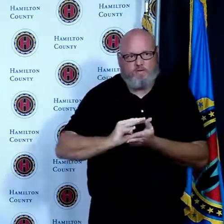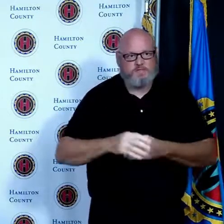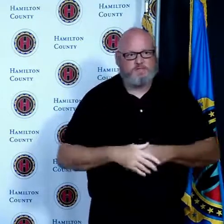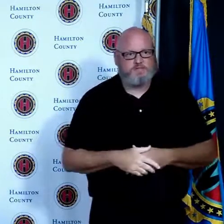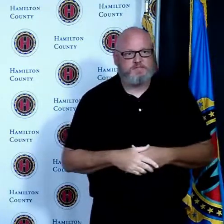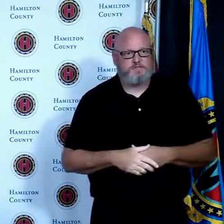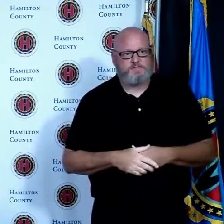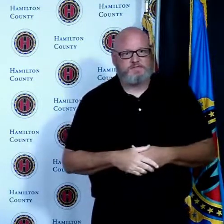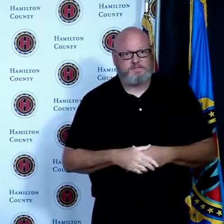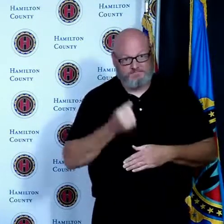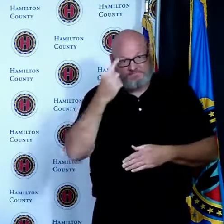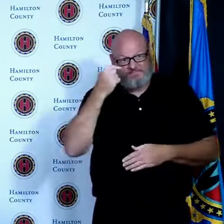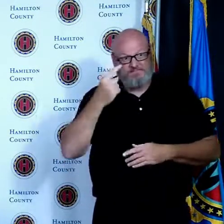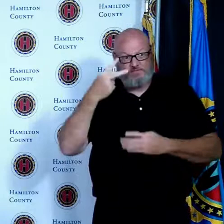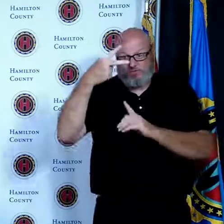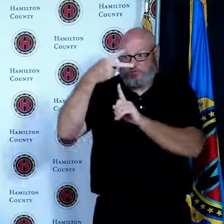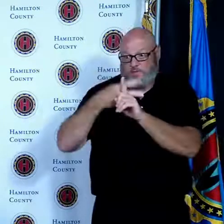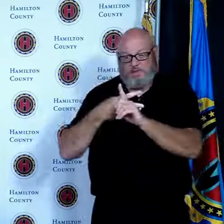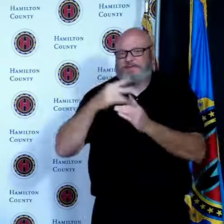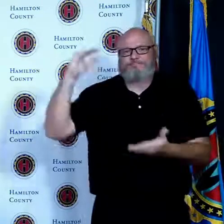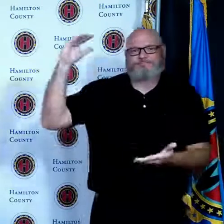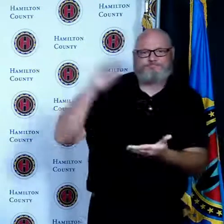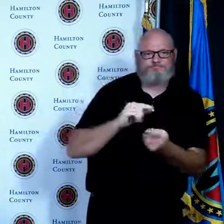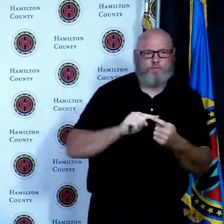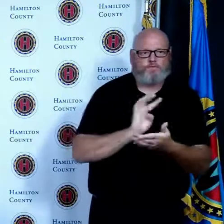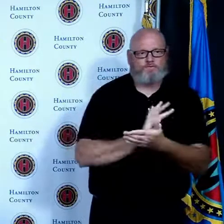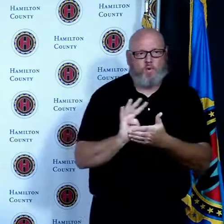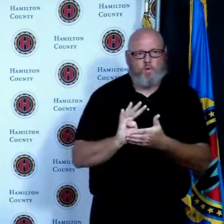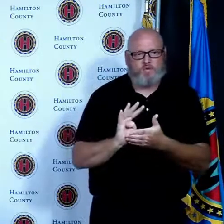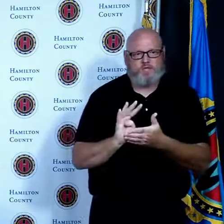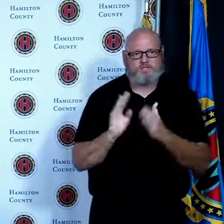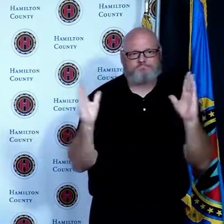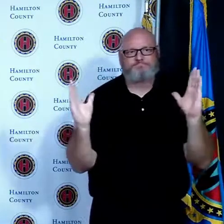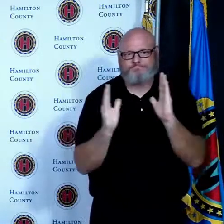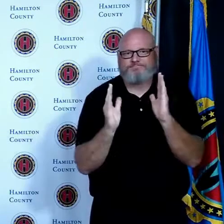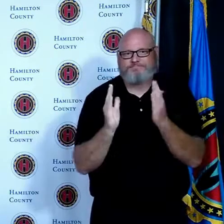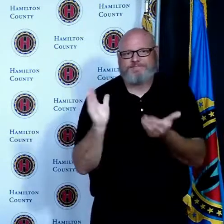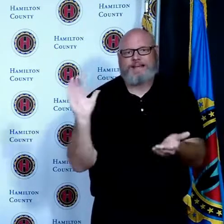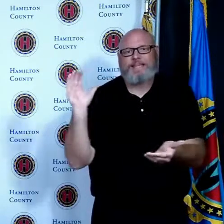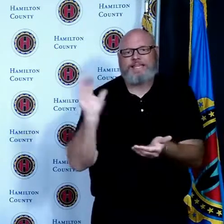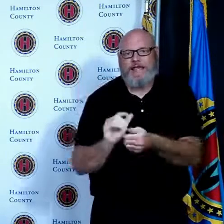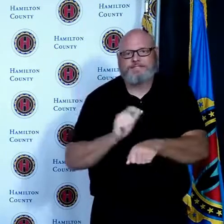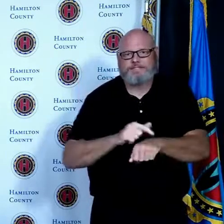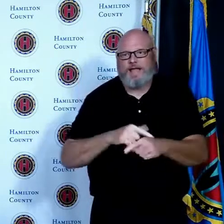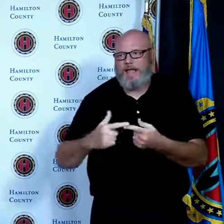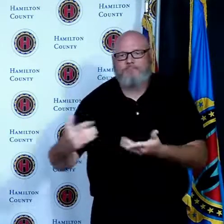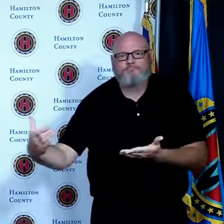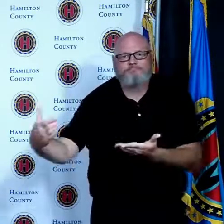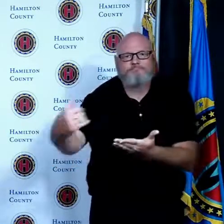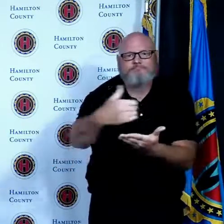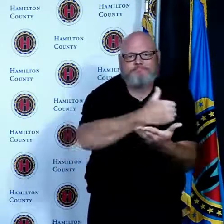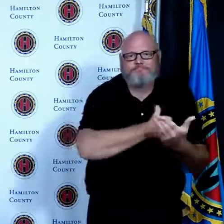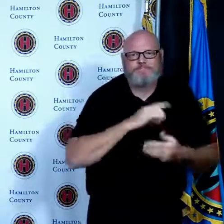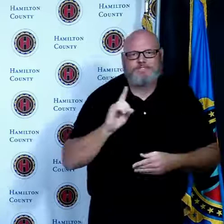follow-up will take place until September 30th instead of October 30th but during this time